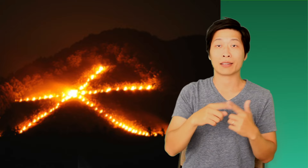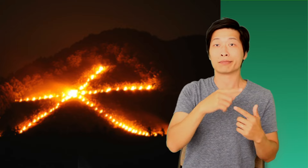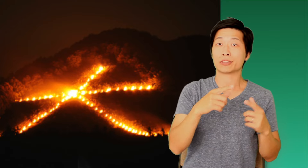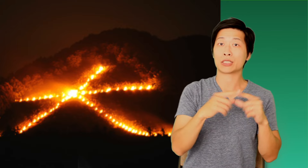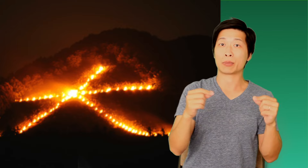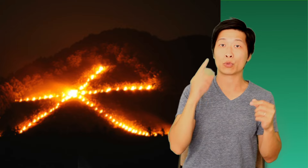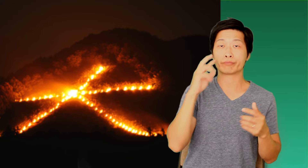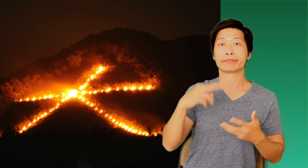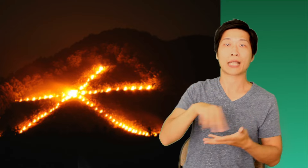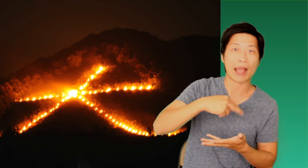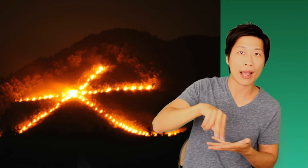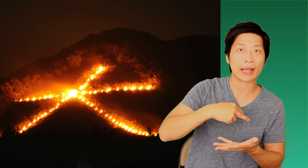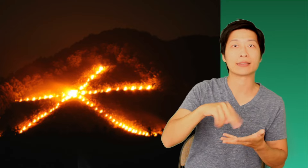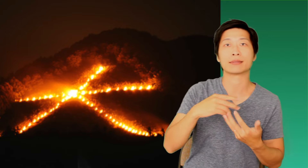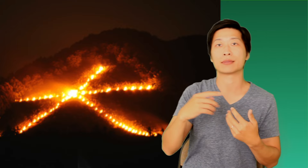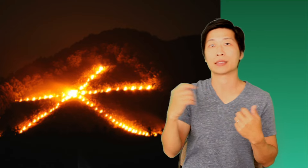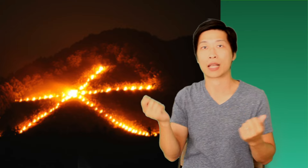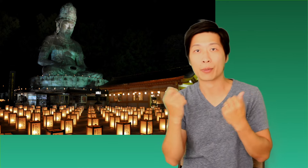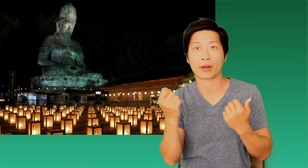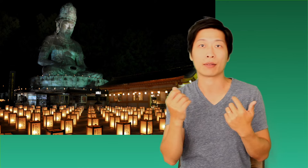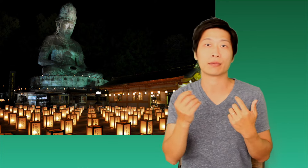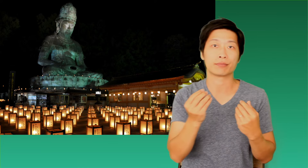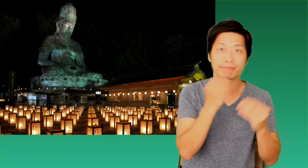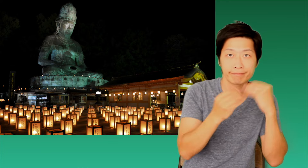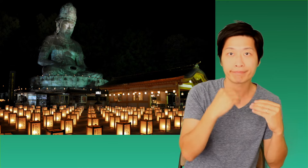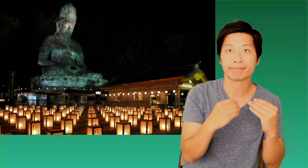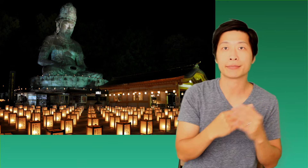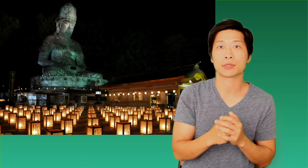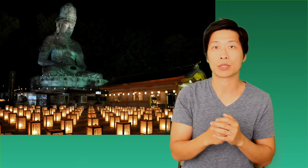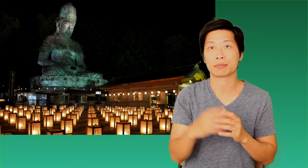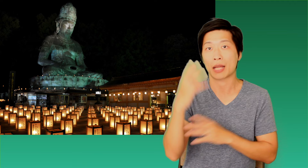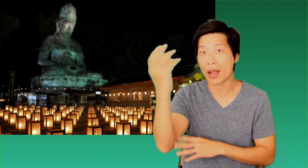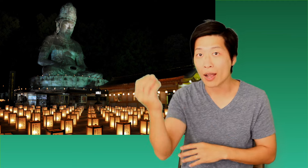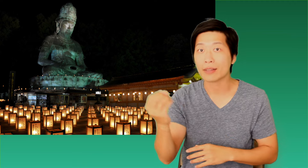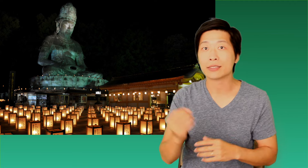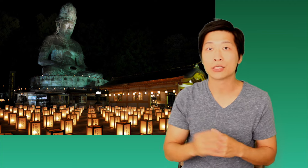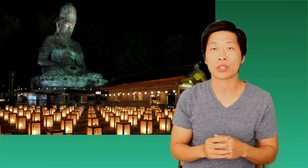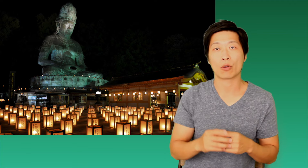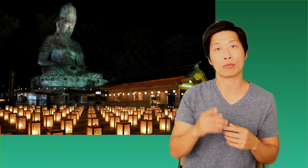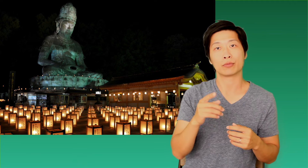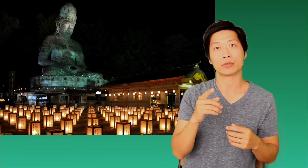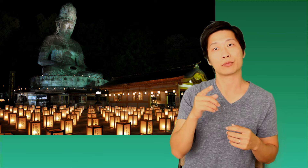dancing and celebration and food outdoors so it's quite nice and